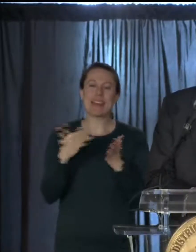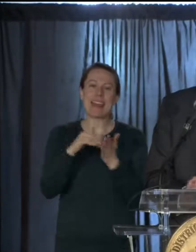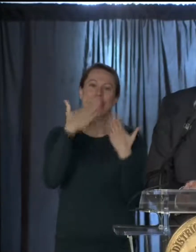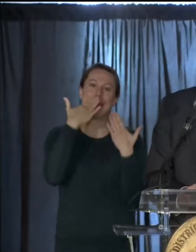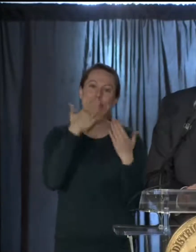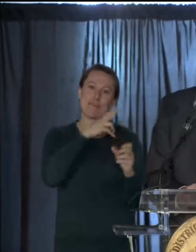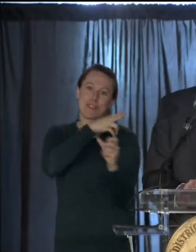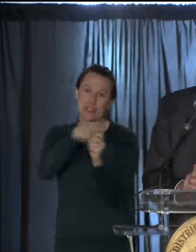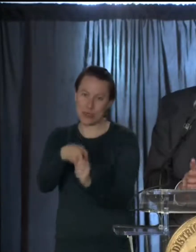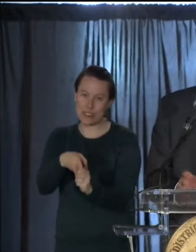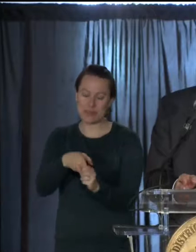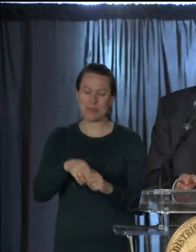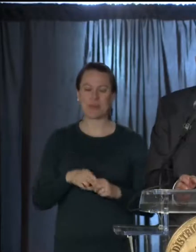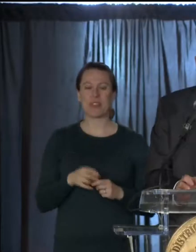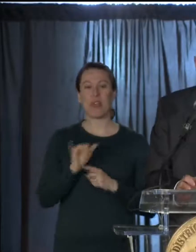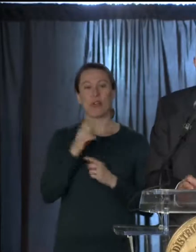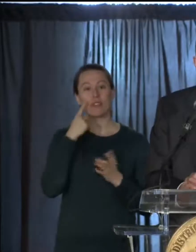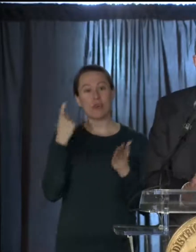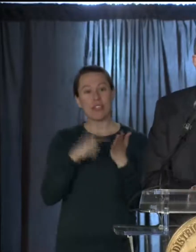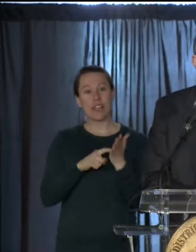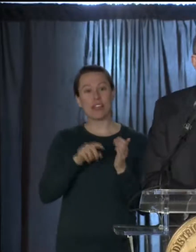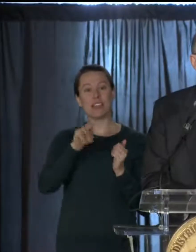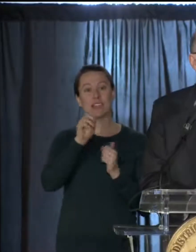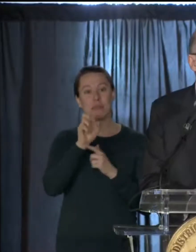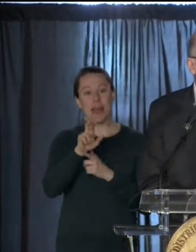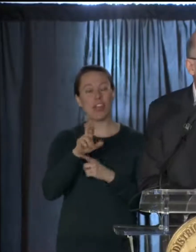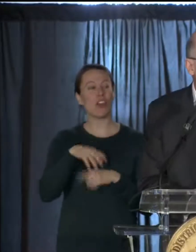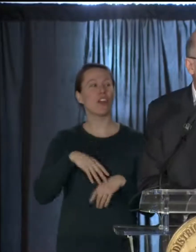TO ACKNOWLEDGE AS THE MAYOR DID AS WELL OUR ELECTED ATTORNEY